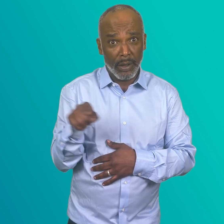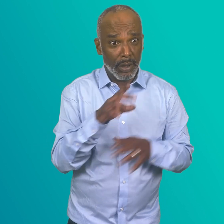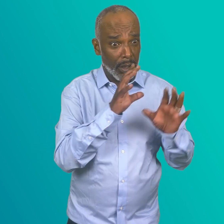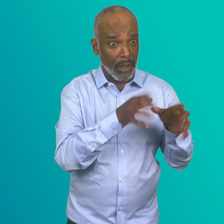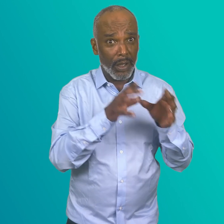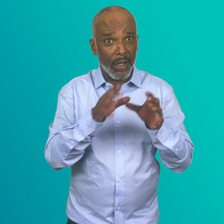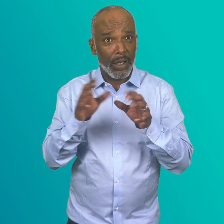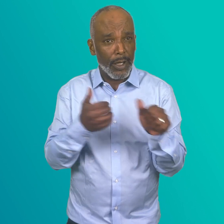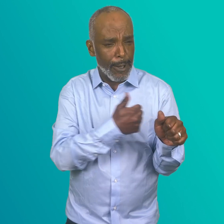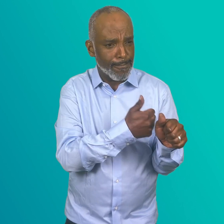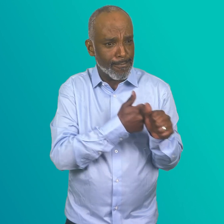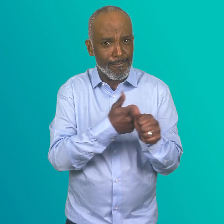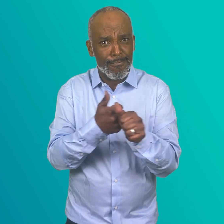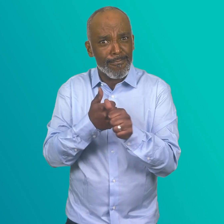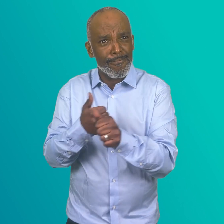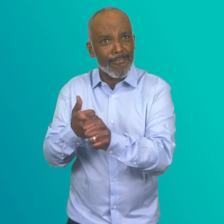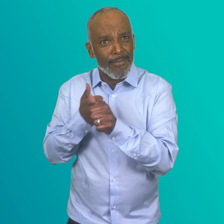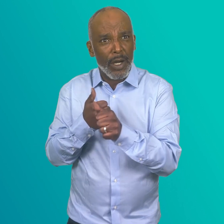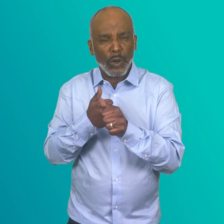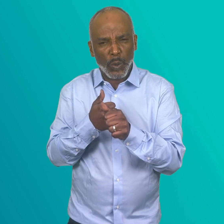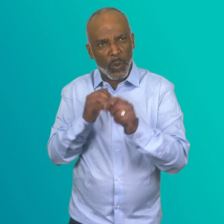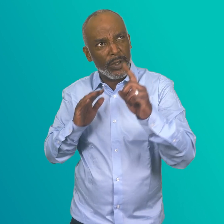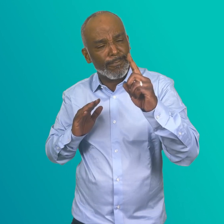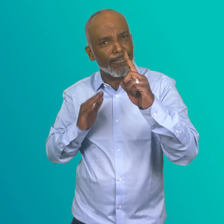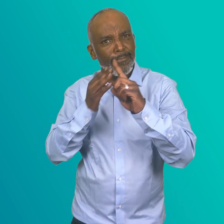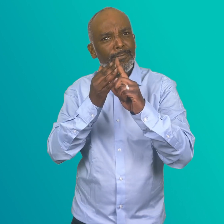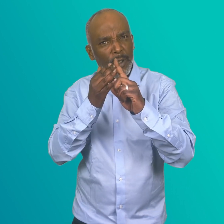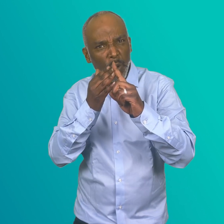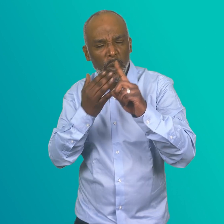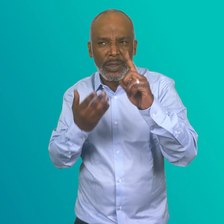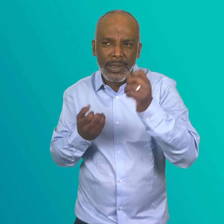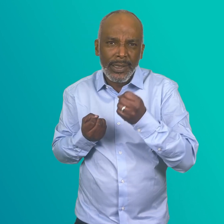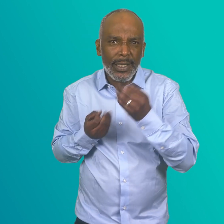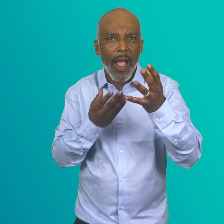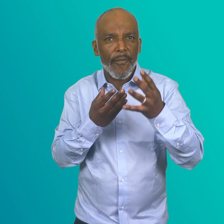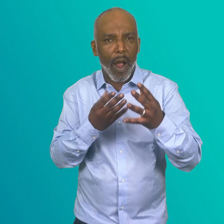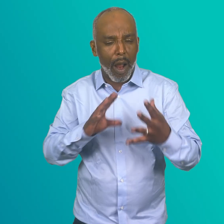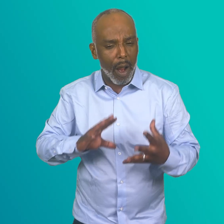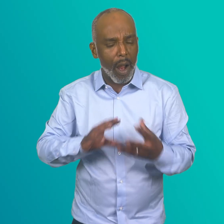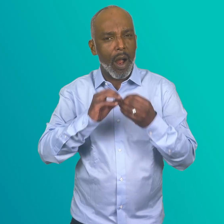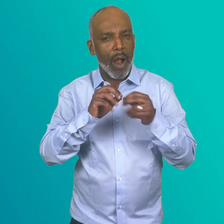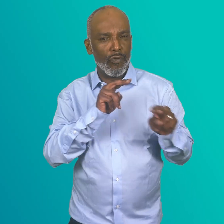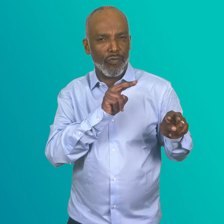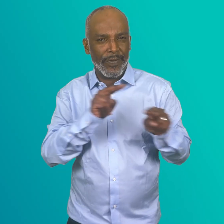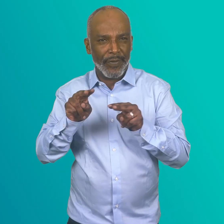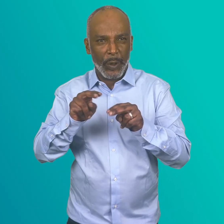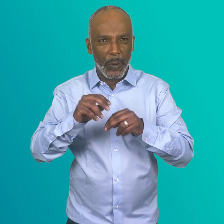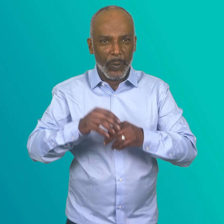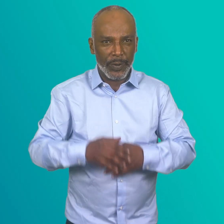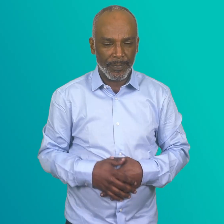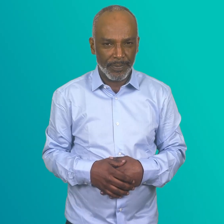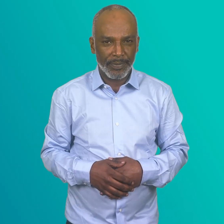who are supporting us to deliver an ambitious, co-produced Review.